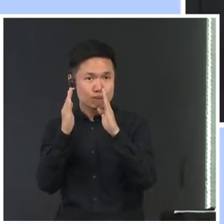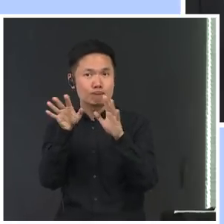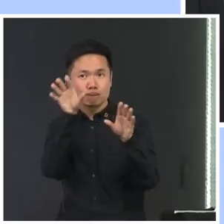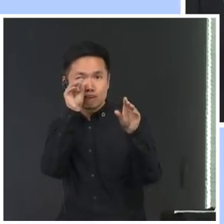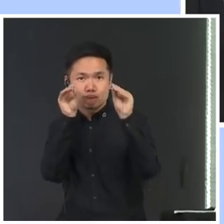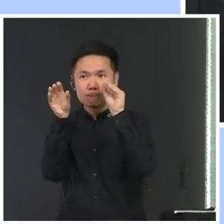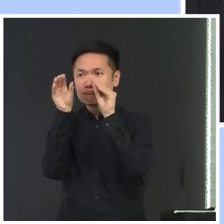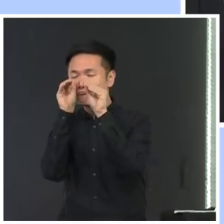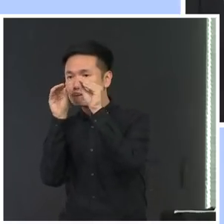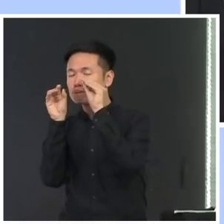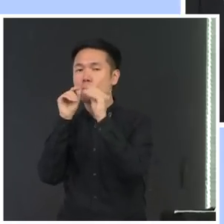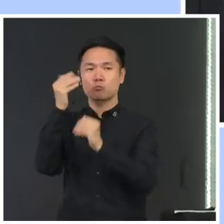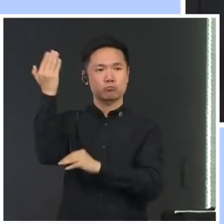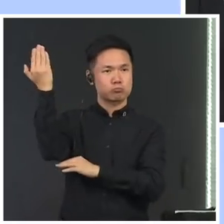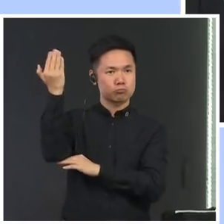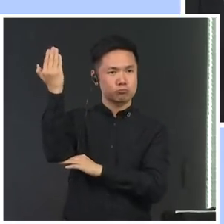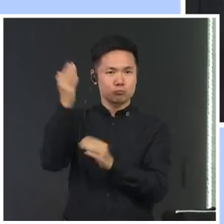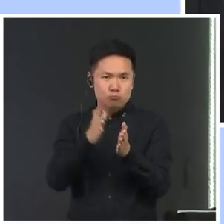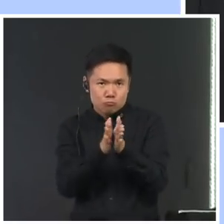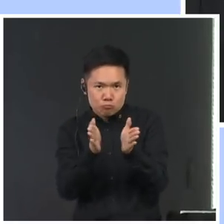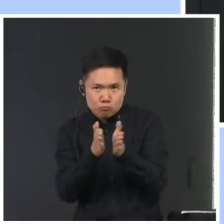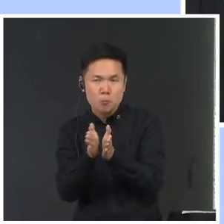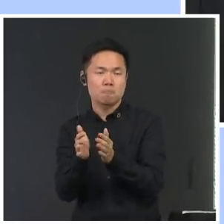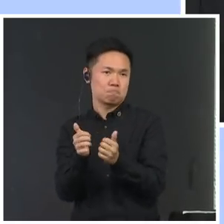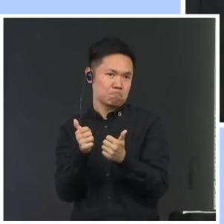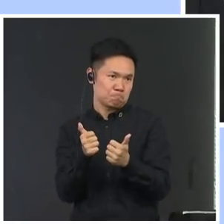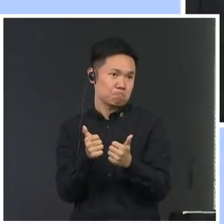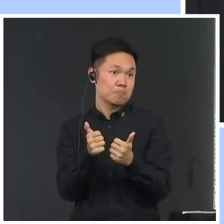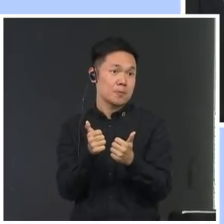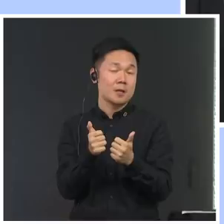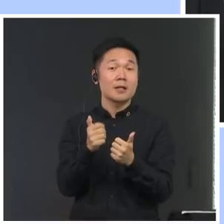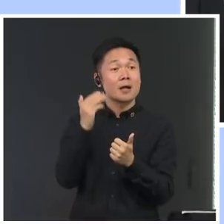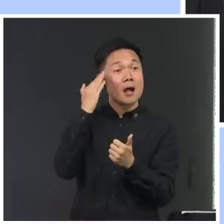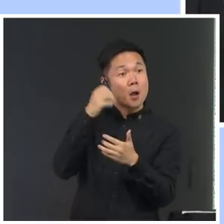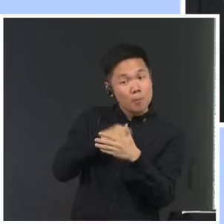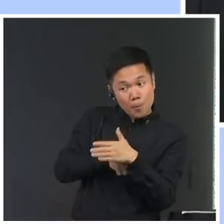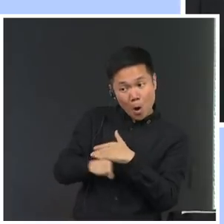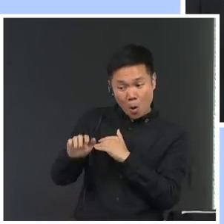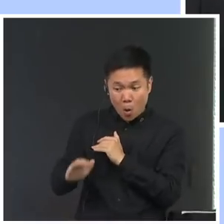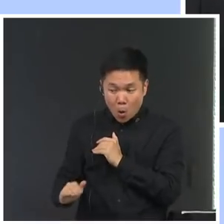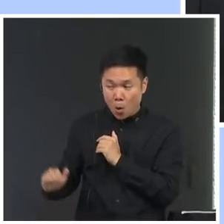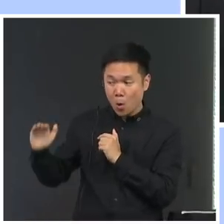the Moor tongue, mother language? Yes? Well, today we listen